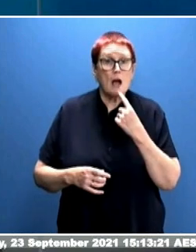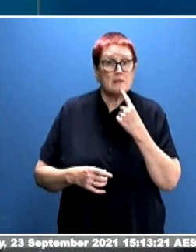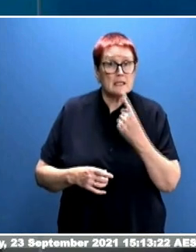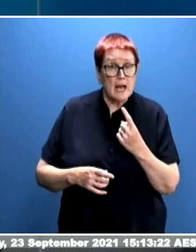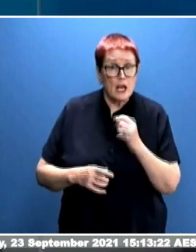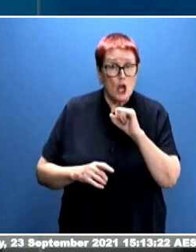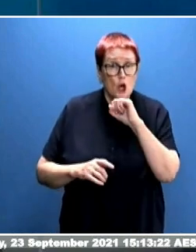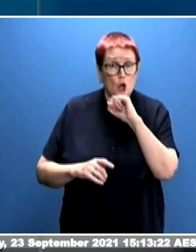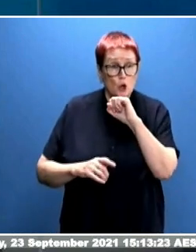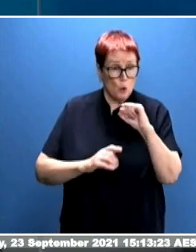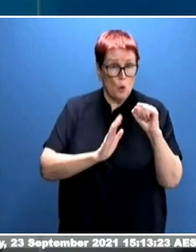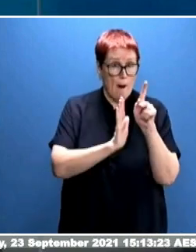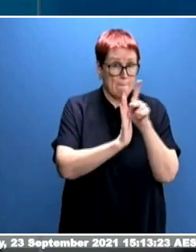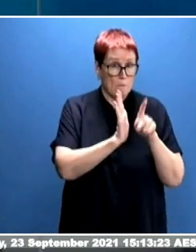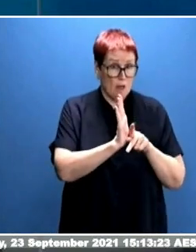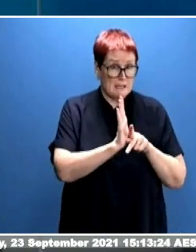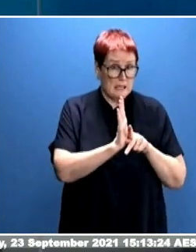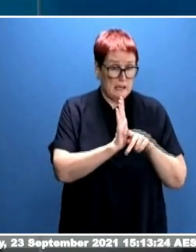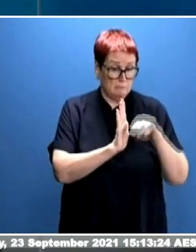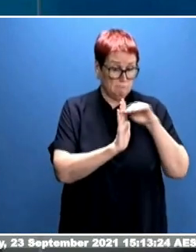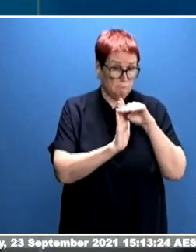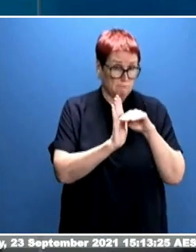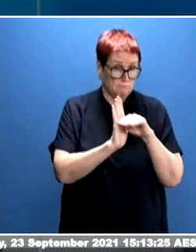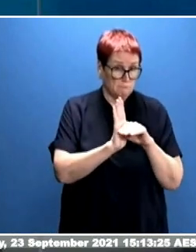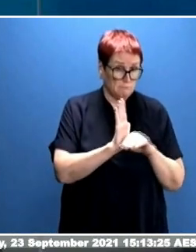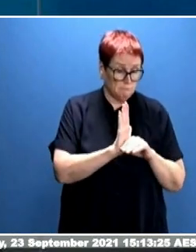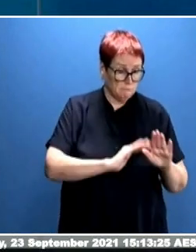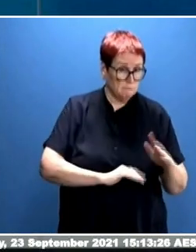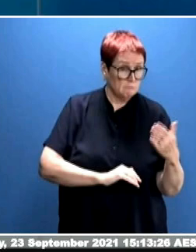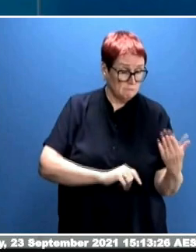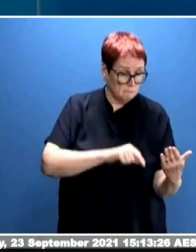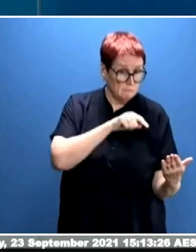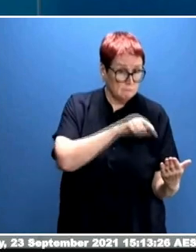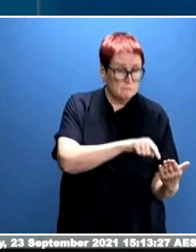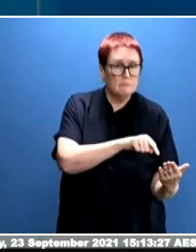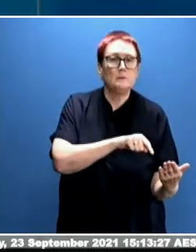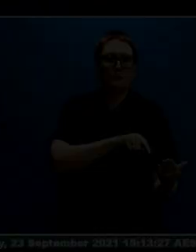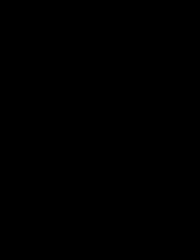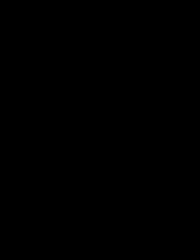criteria in the policy document, it seems to say only the criteria is